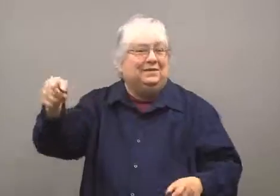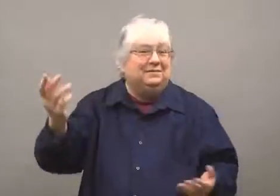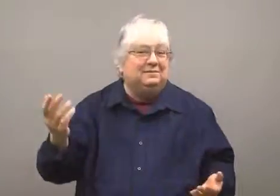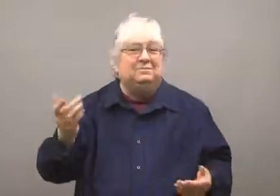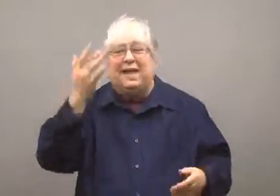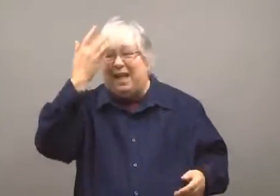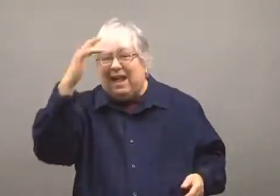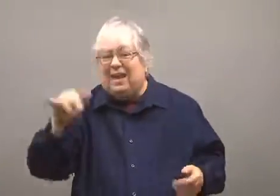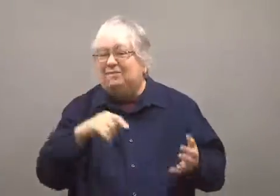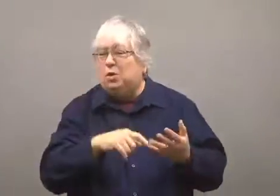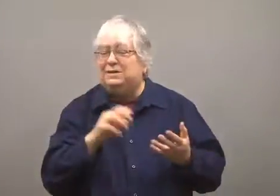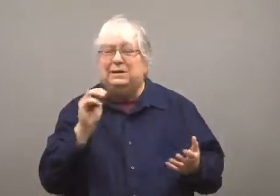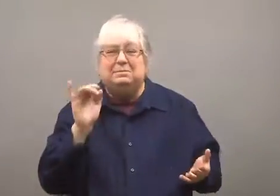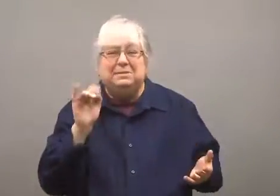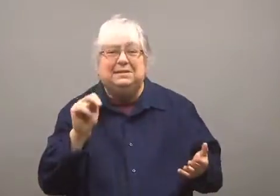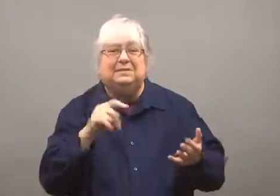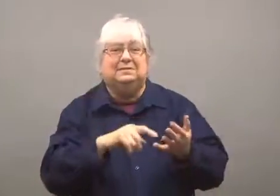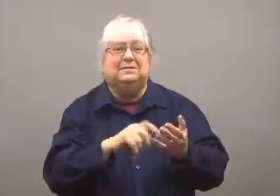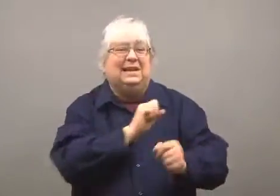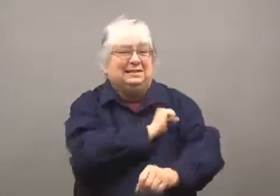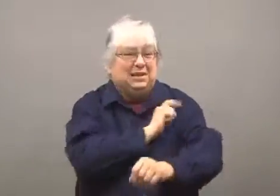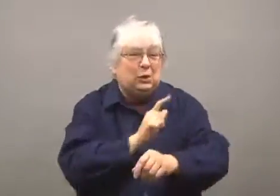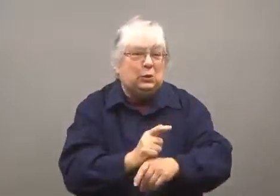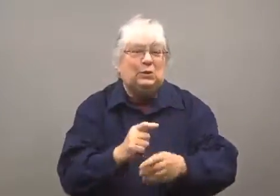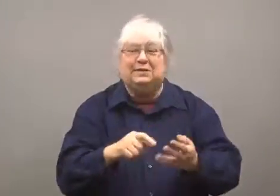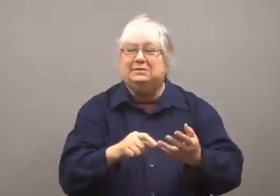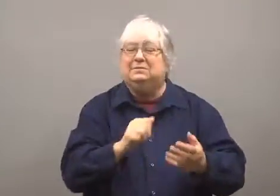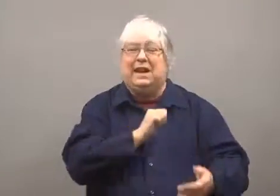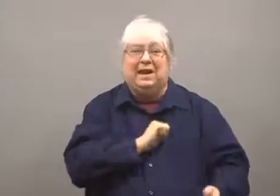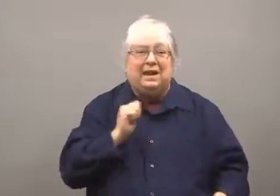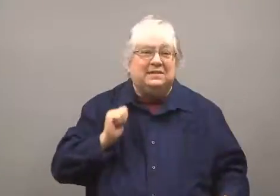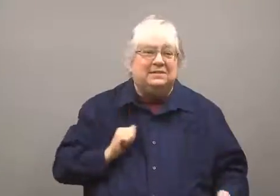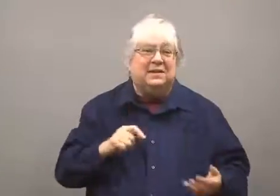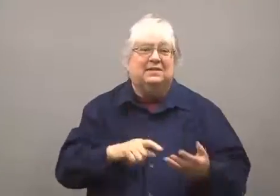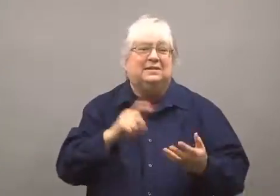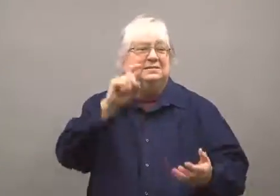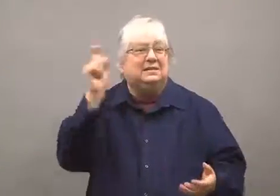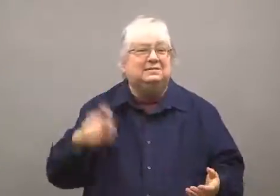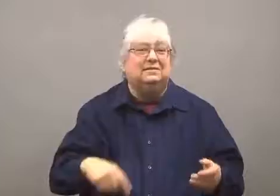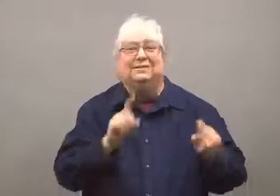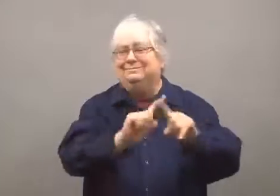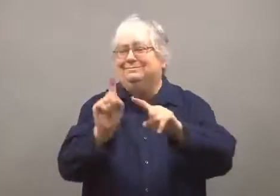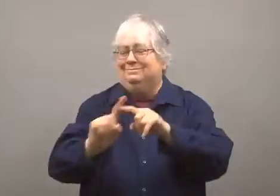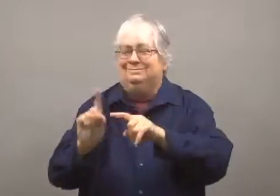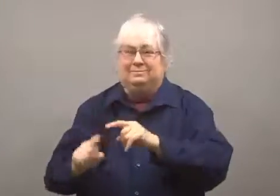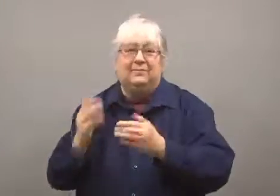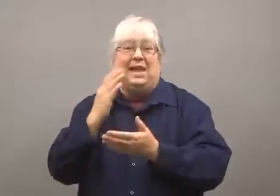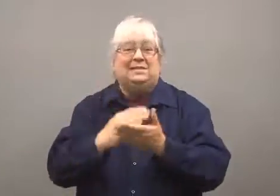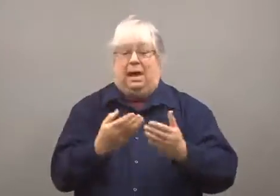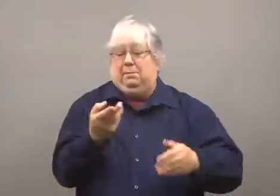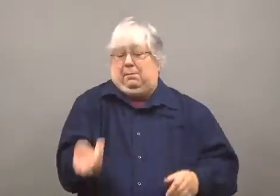There were events in California, Minnesota, St. Louis, Atlanta, Texas, all over.